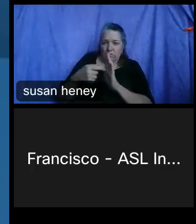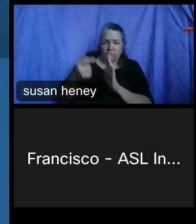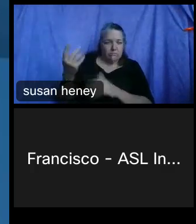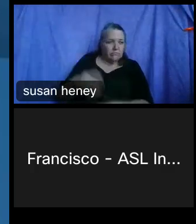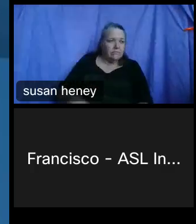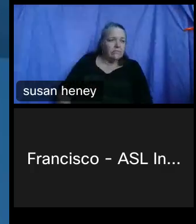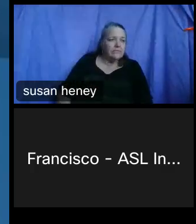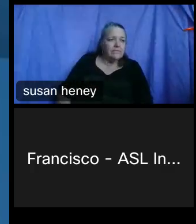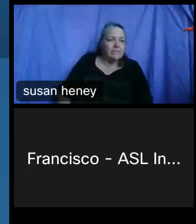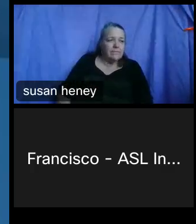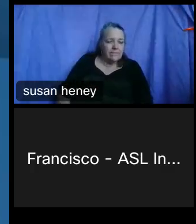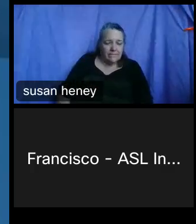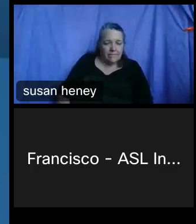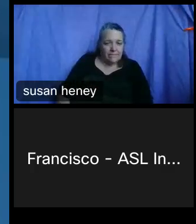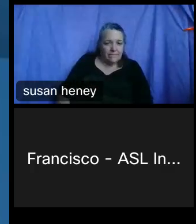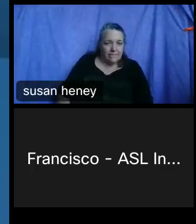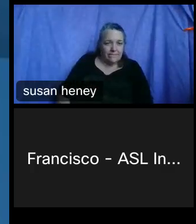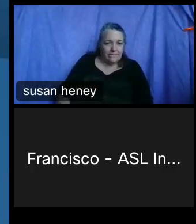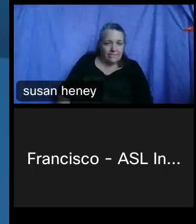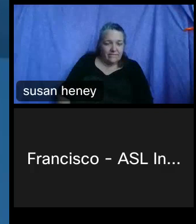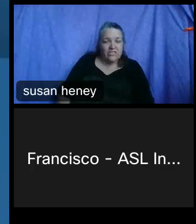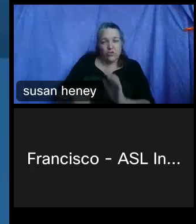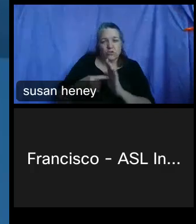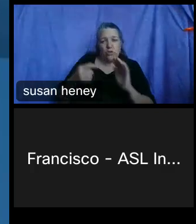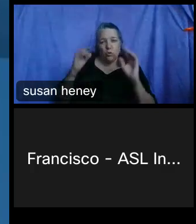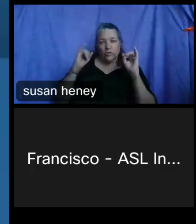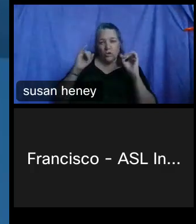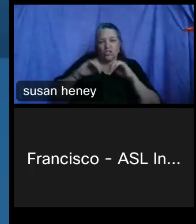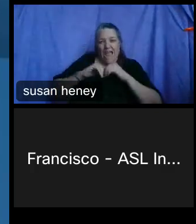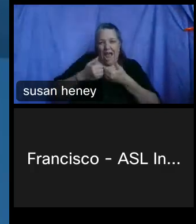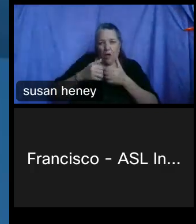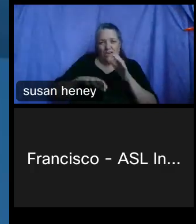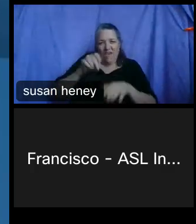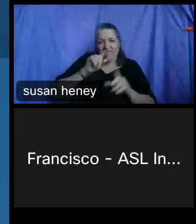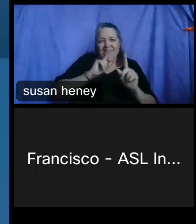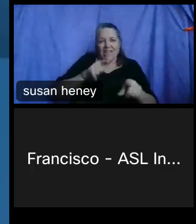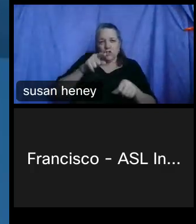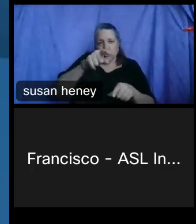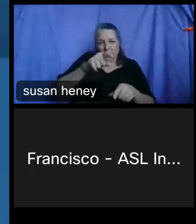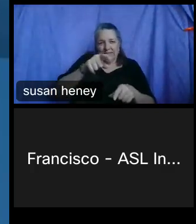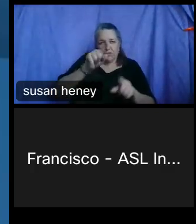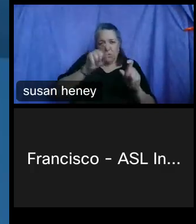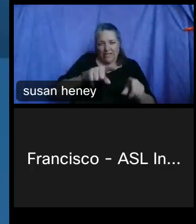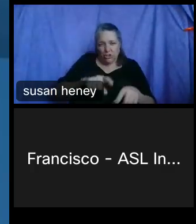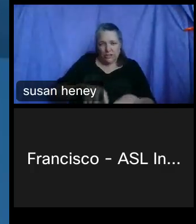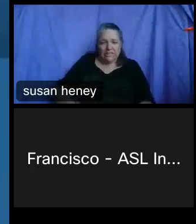post the instructions in the chat. Again, it'll be the step-by-step instructions of